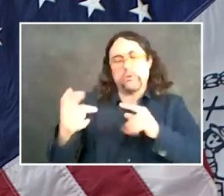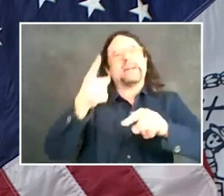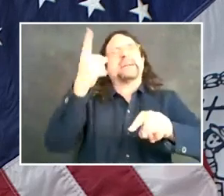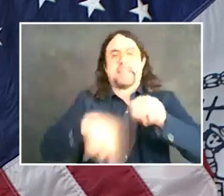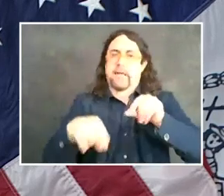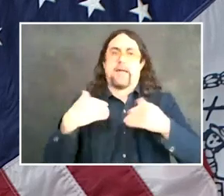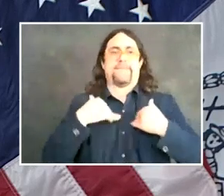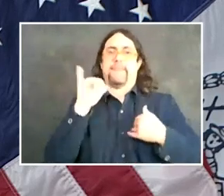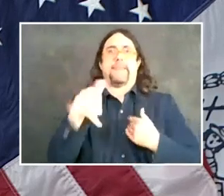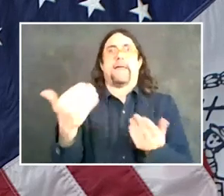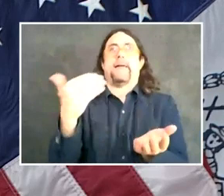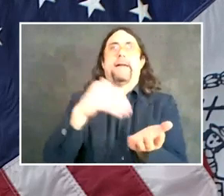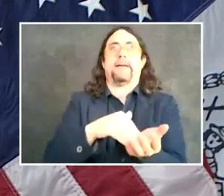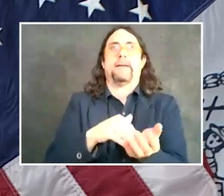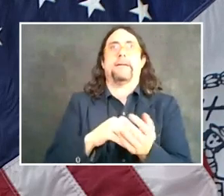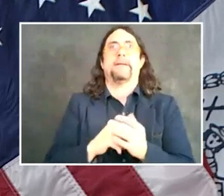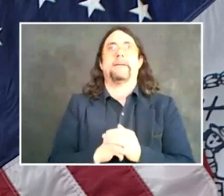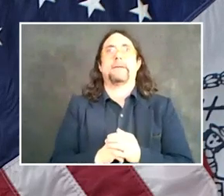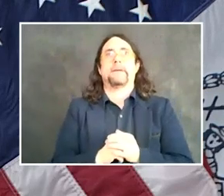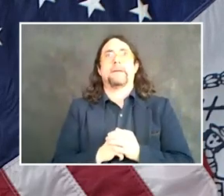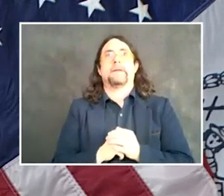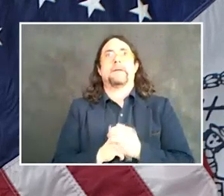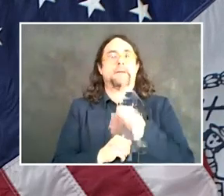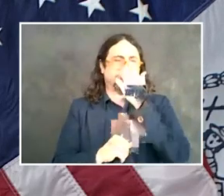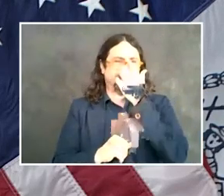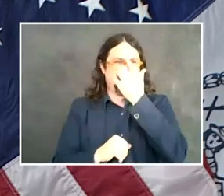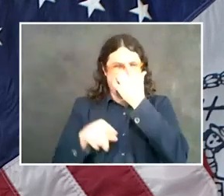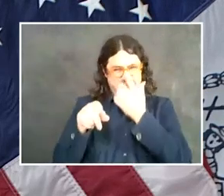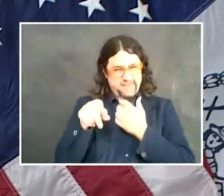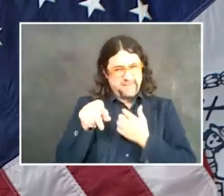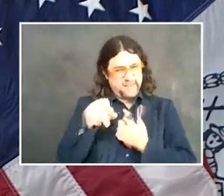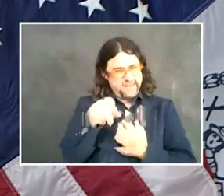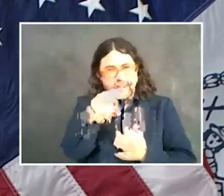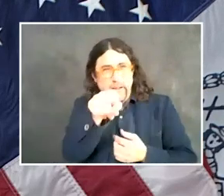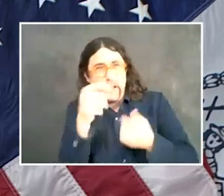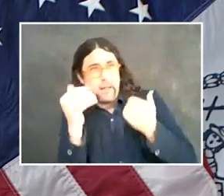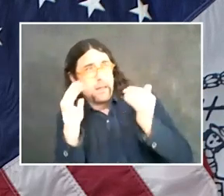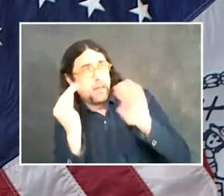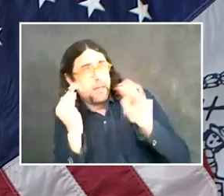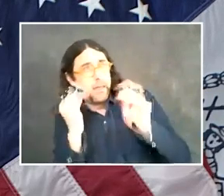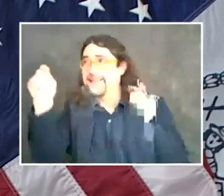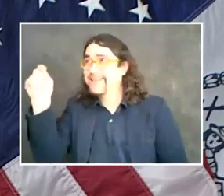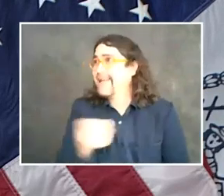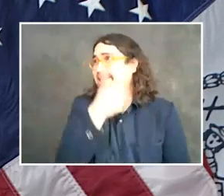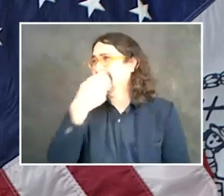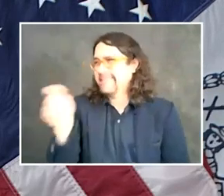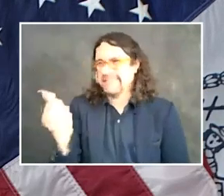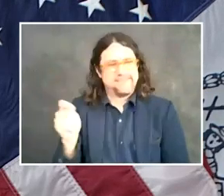PEOPLE. THE AMOUNT OF DANGER CREATED.